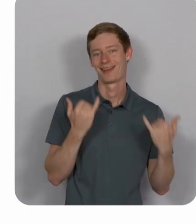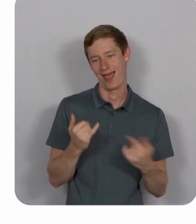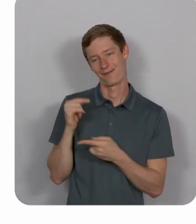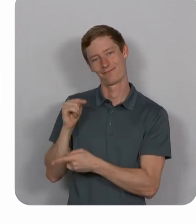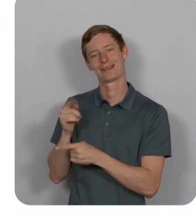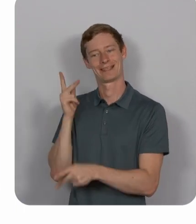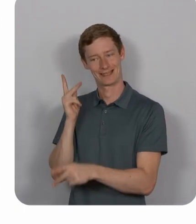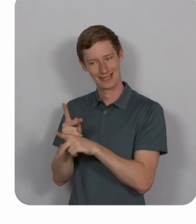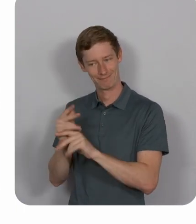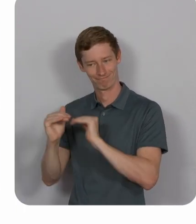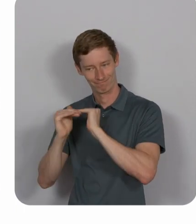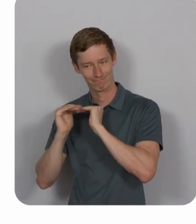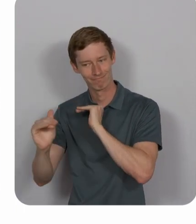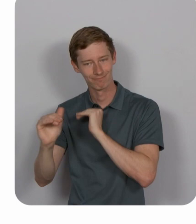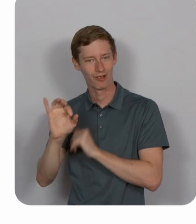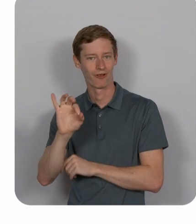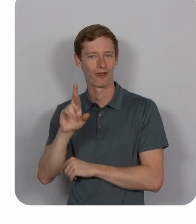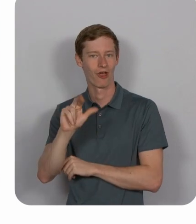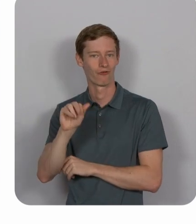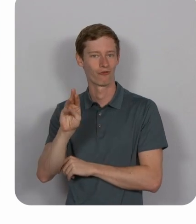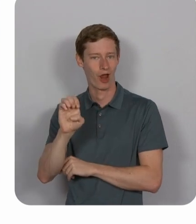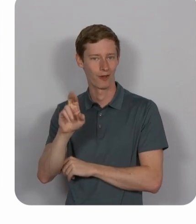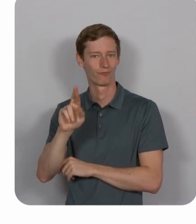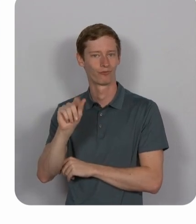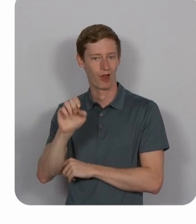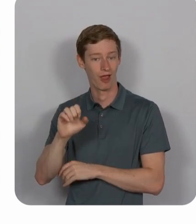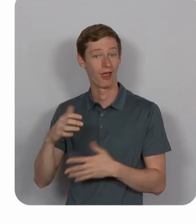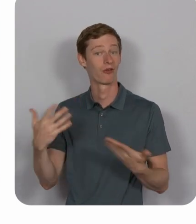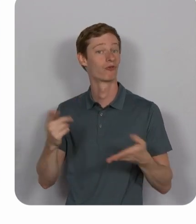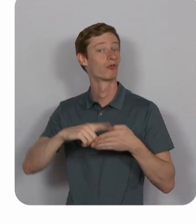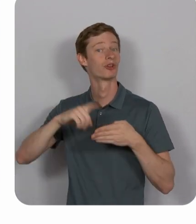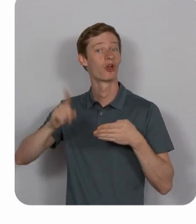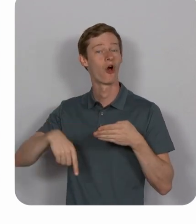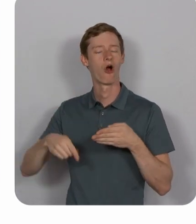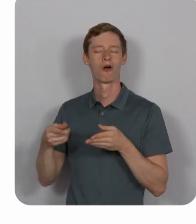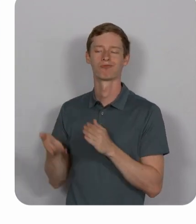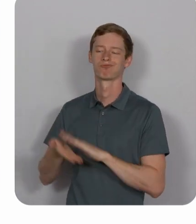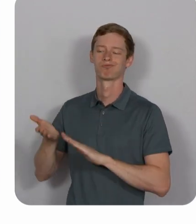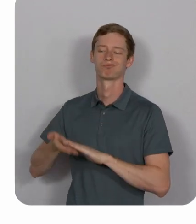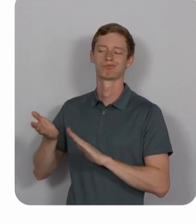This means that the effect will run smoothly for the user.